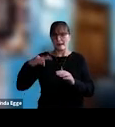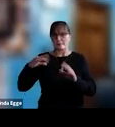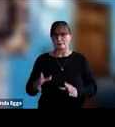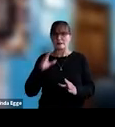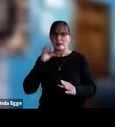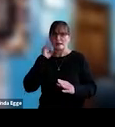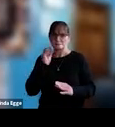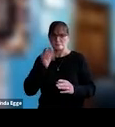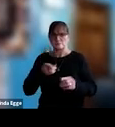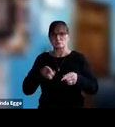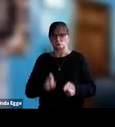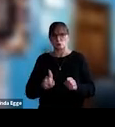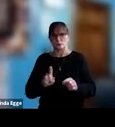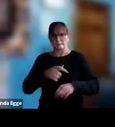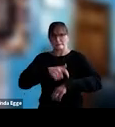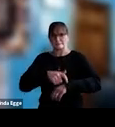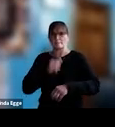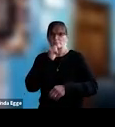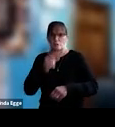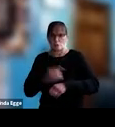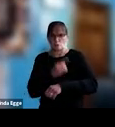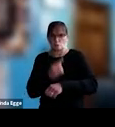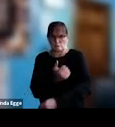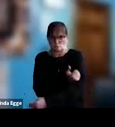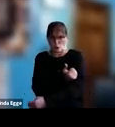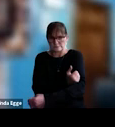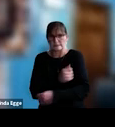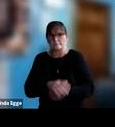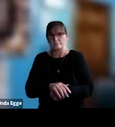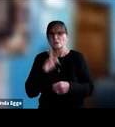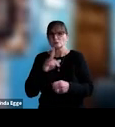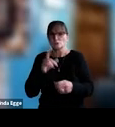during periods of non-use. So these could be quotes from the applicant